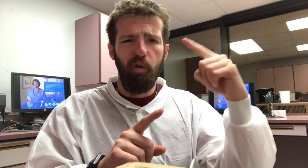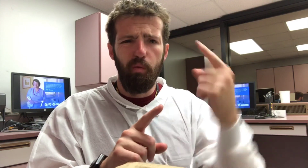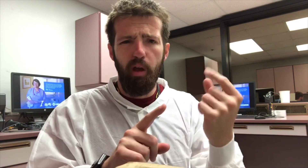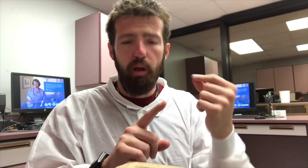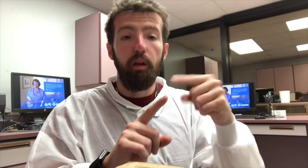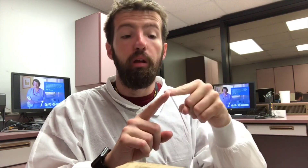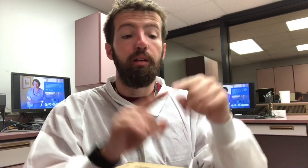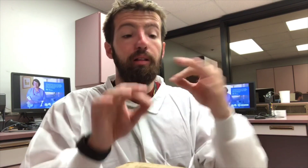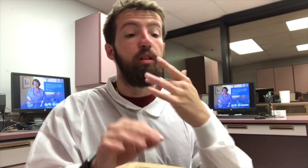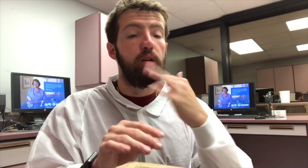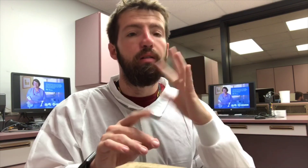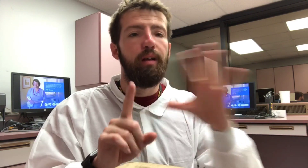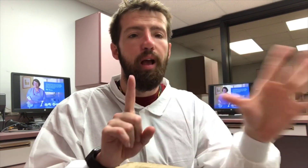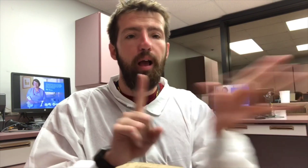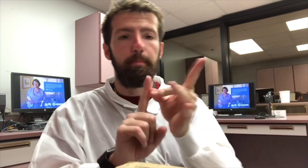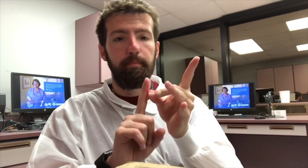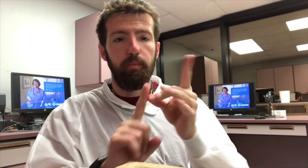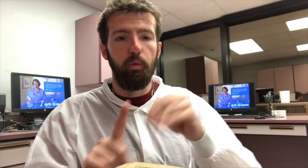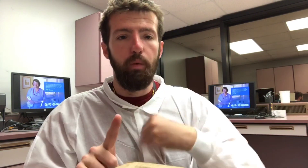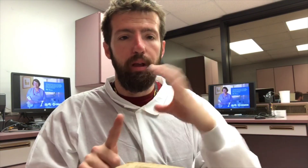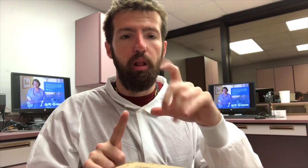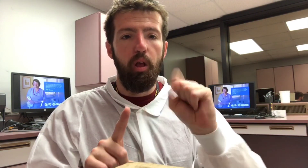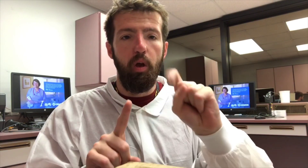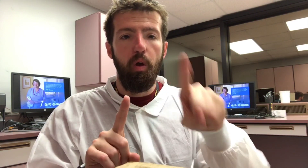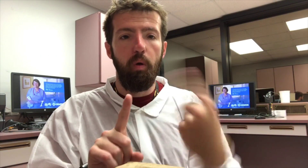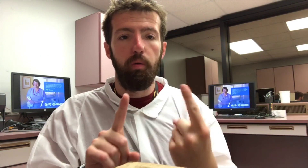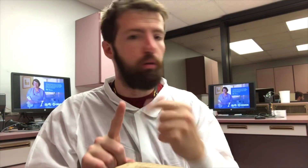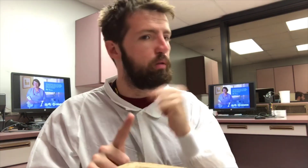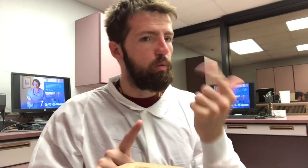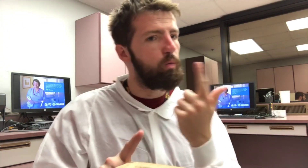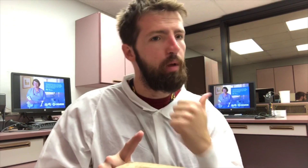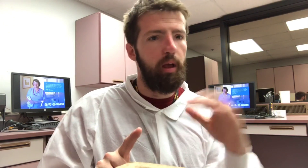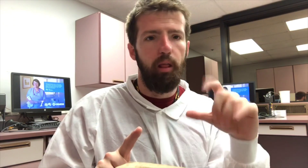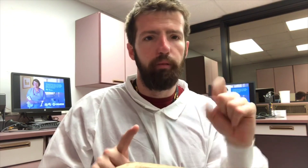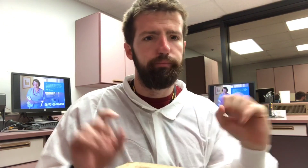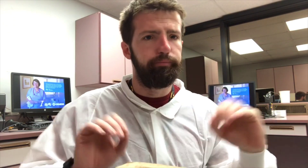which works only on white cells, not red ones.